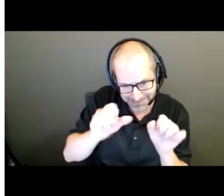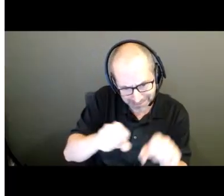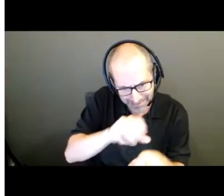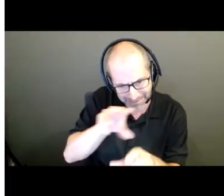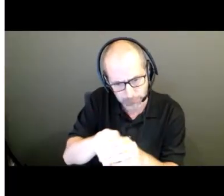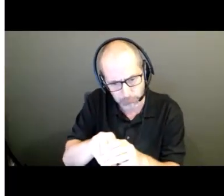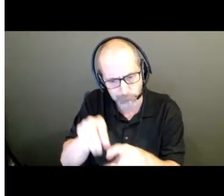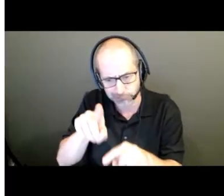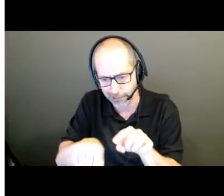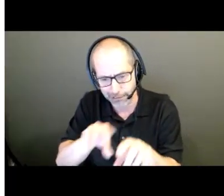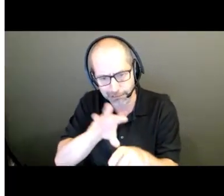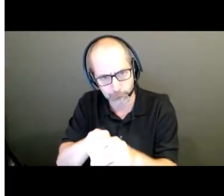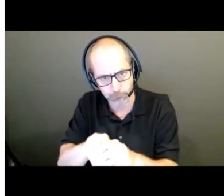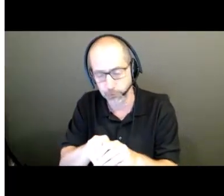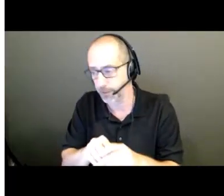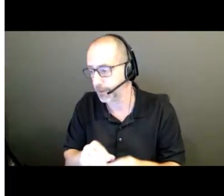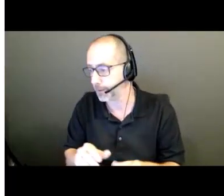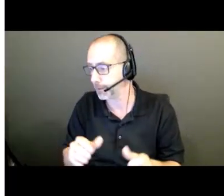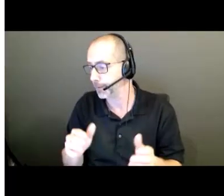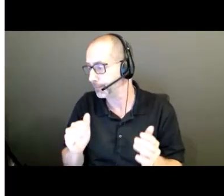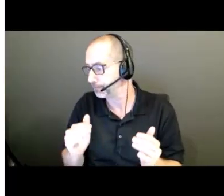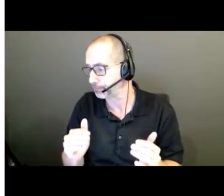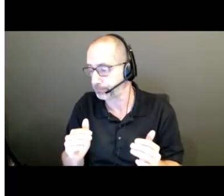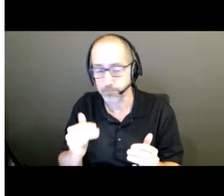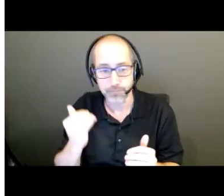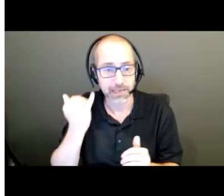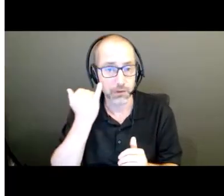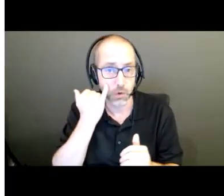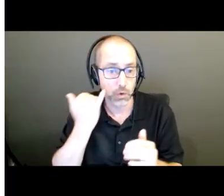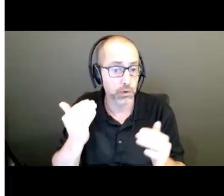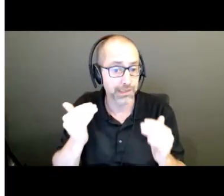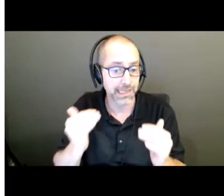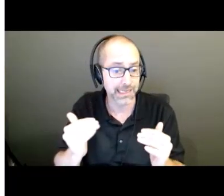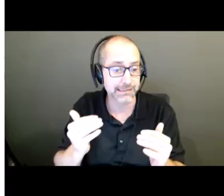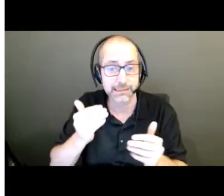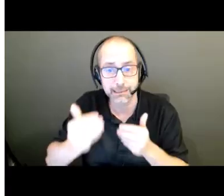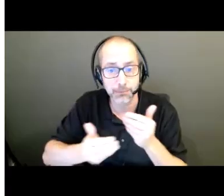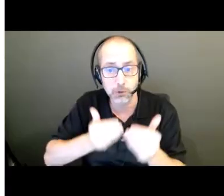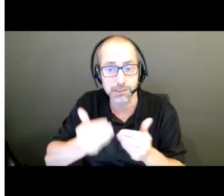To move forward in the process, you'll click the Complete Budget button.